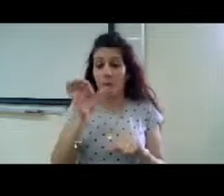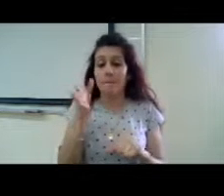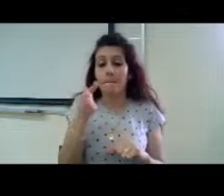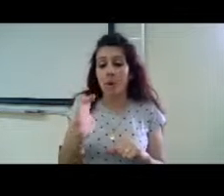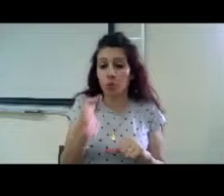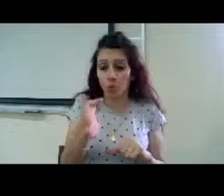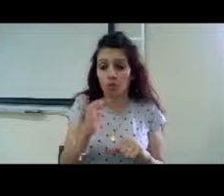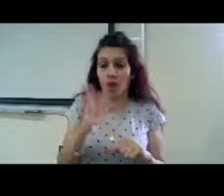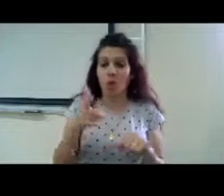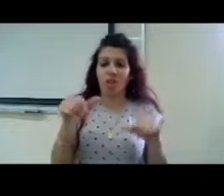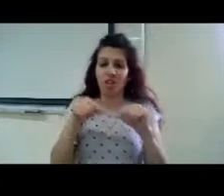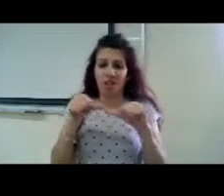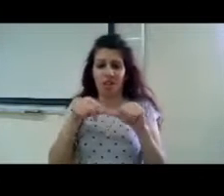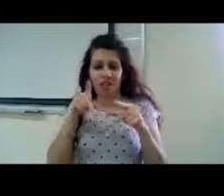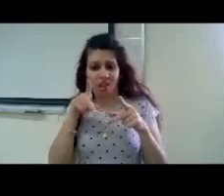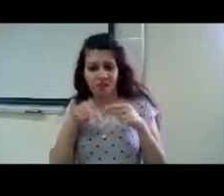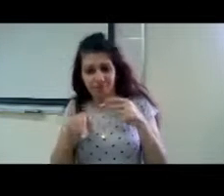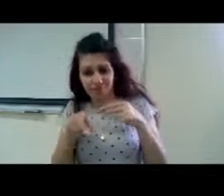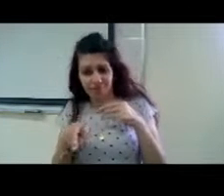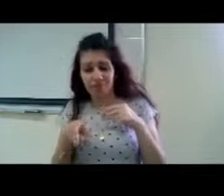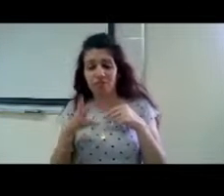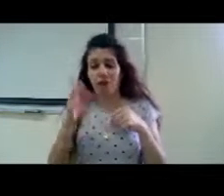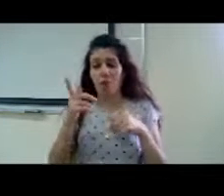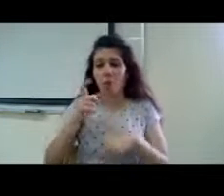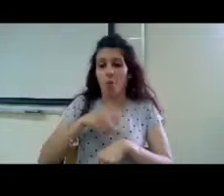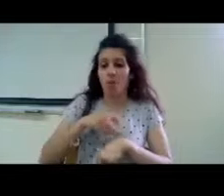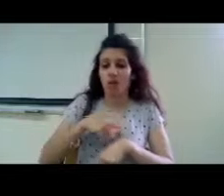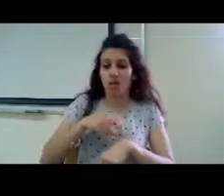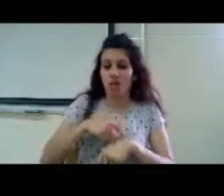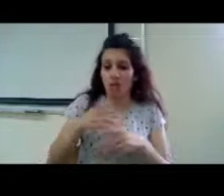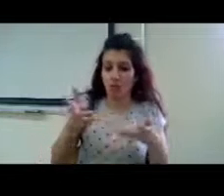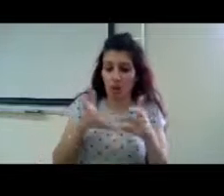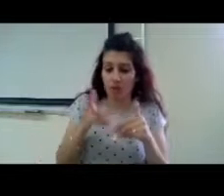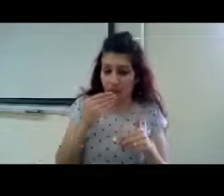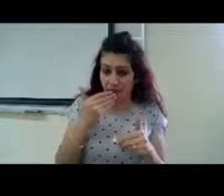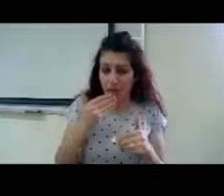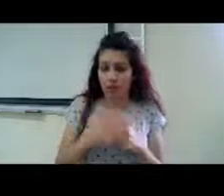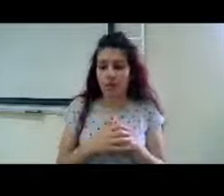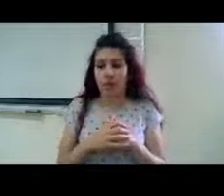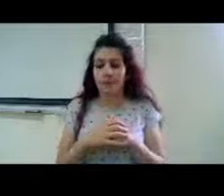the use of open educational resources and make them available to disconnected